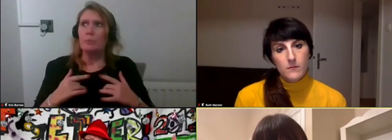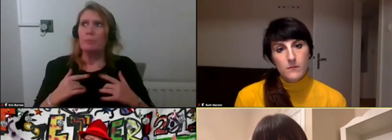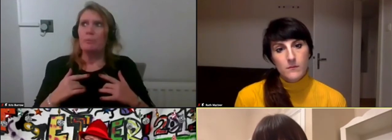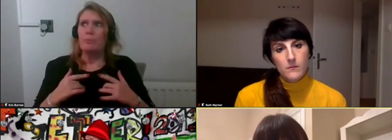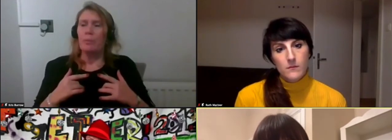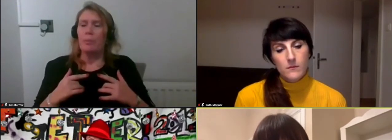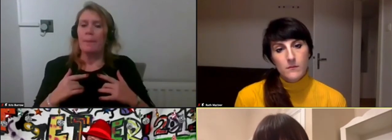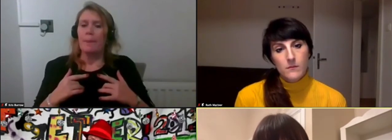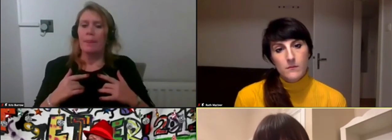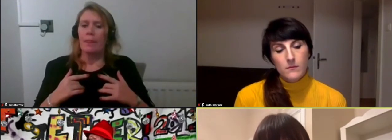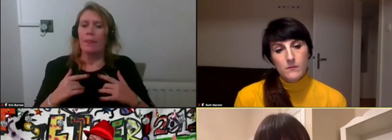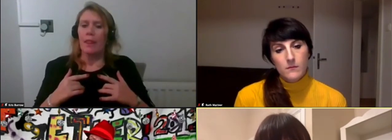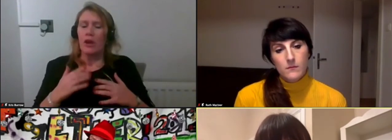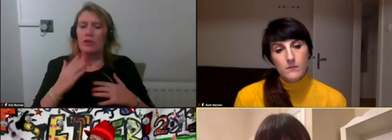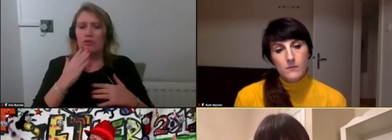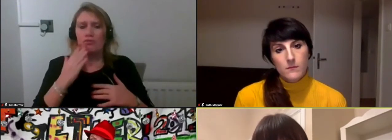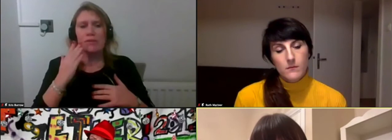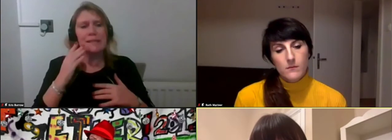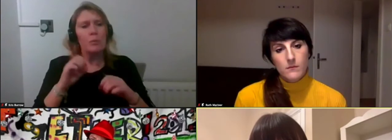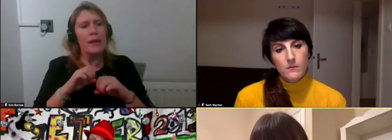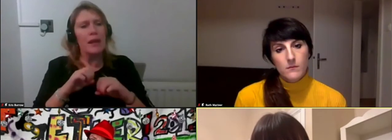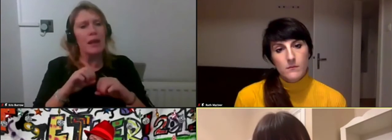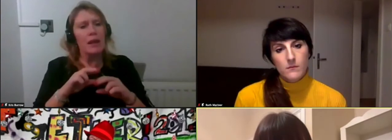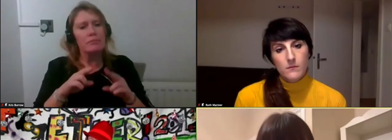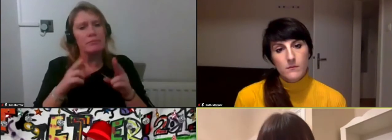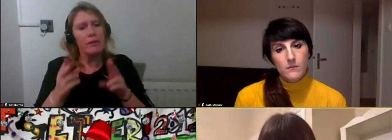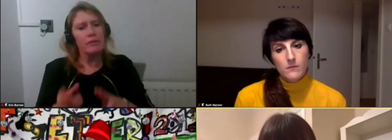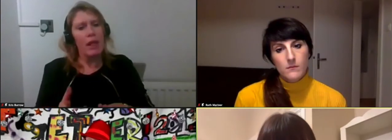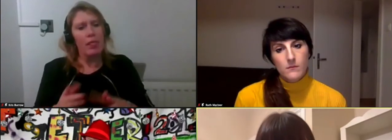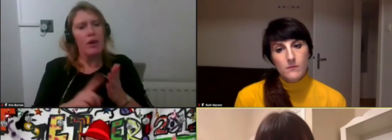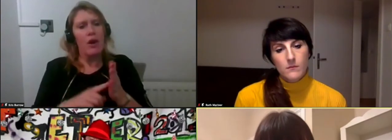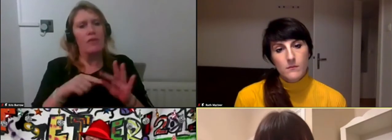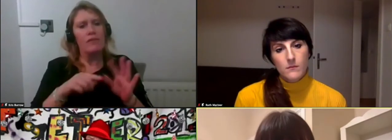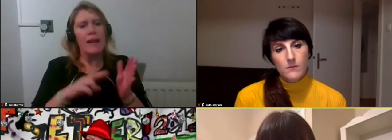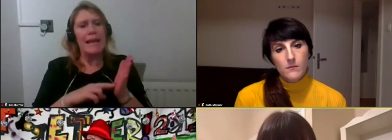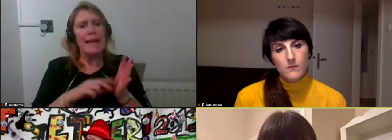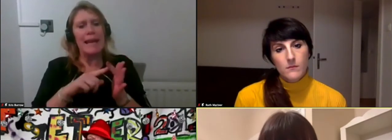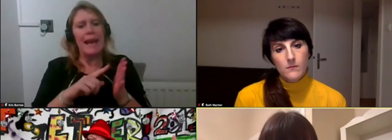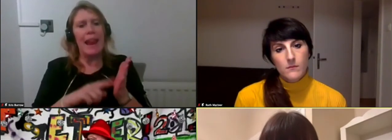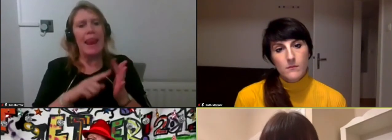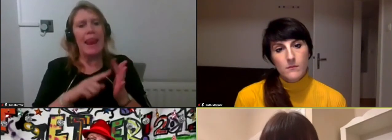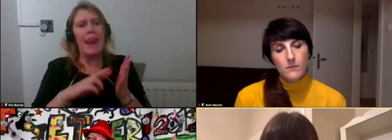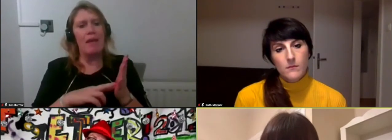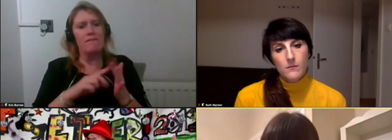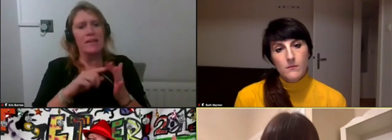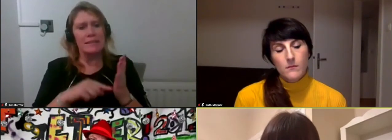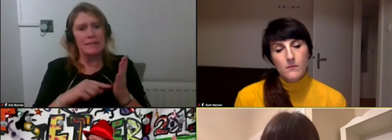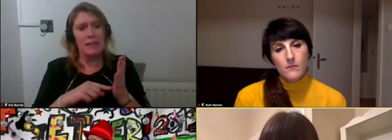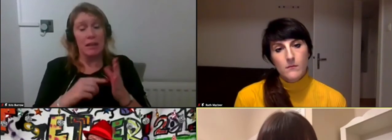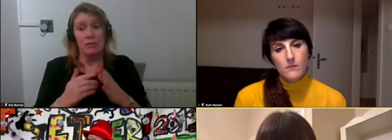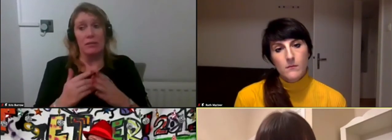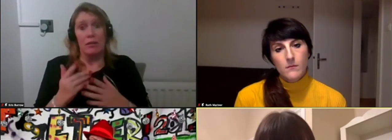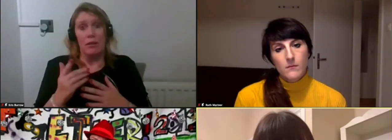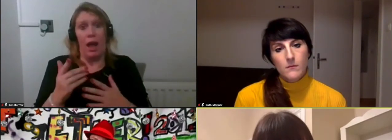we lost Lynn Levett earlier in the year, and remembered her at the beginning of the festival, but seeing her going in playing